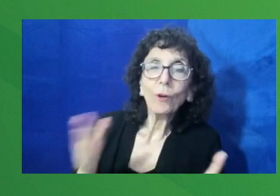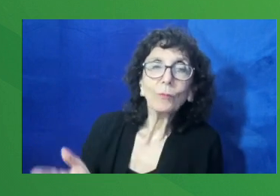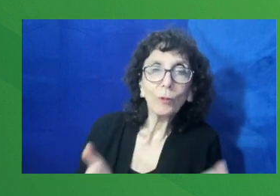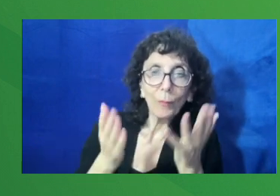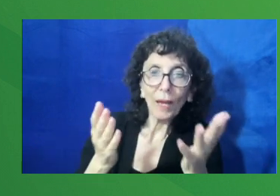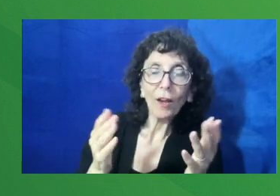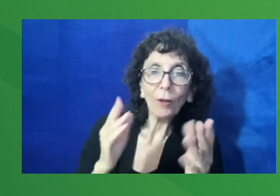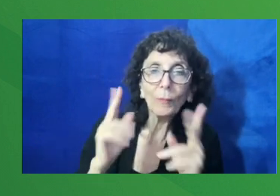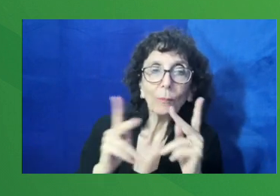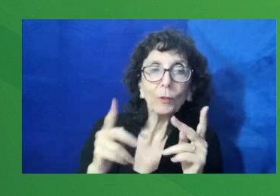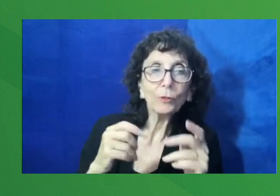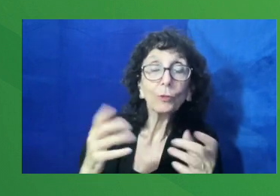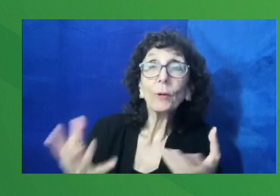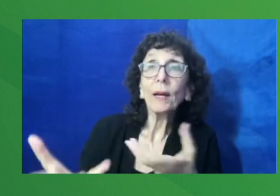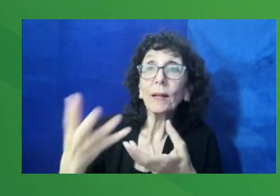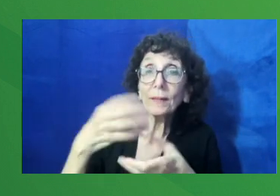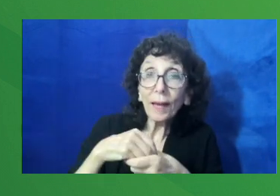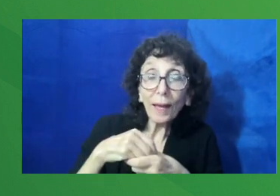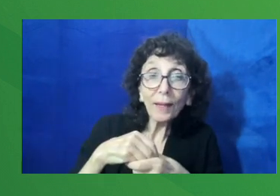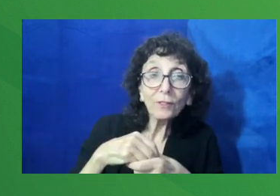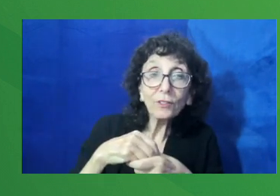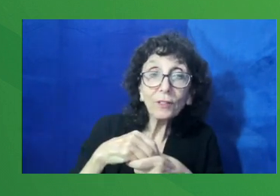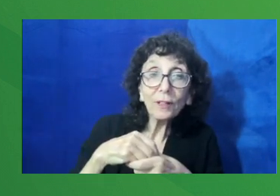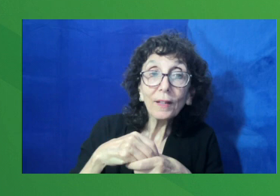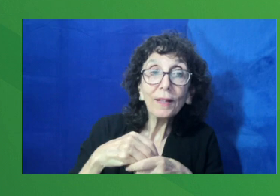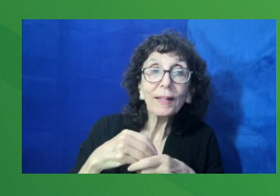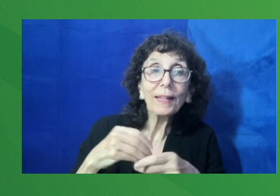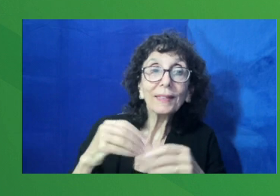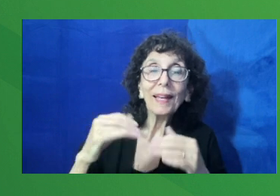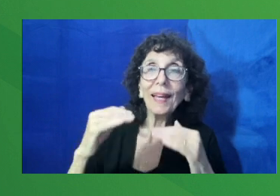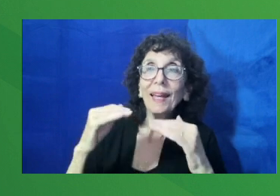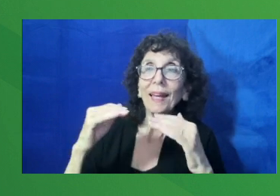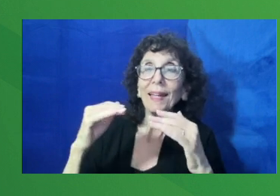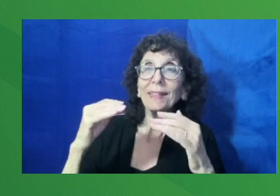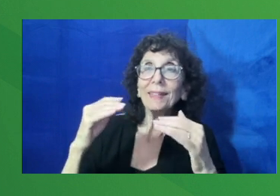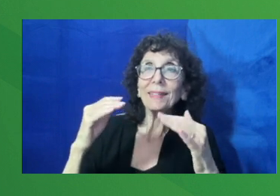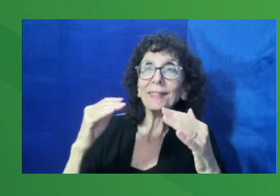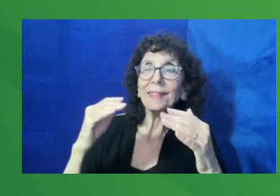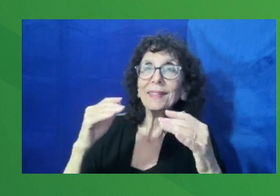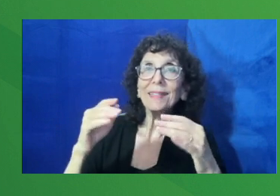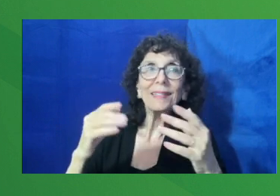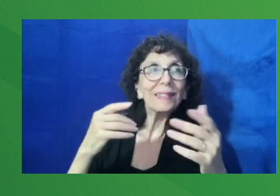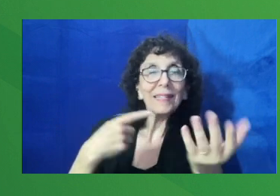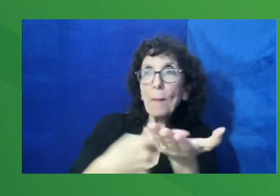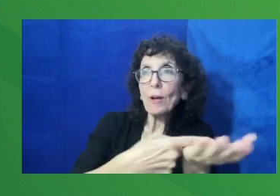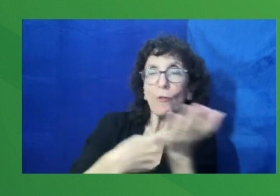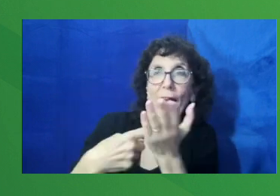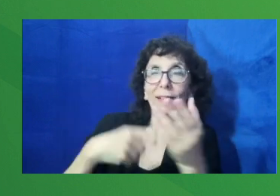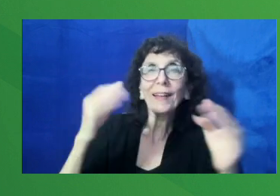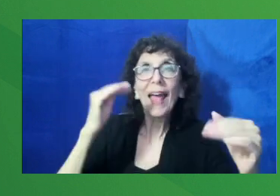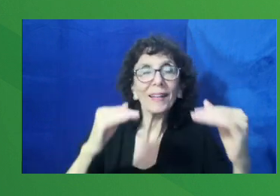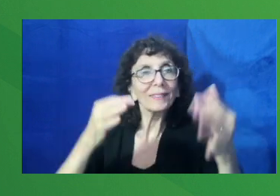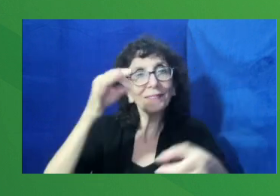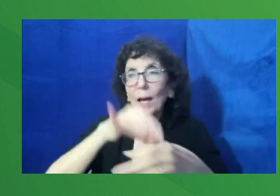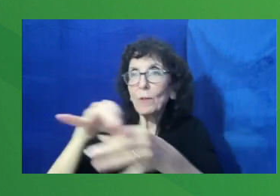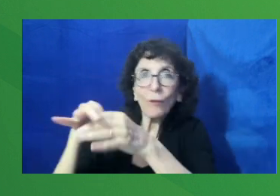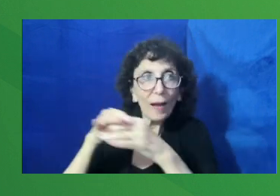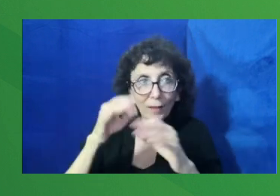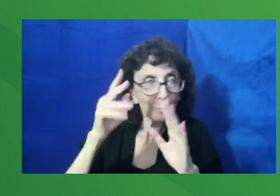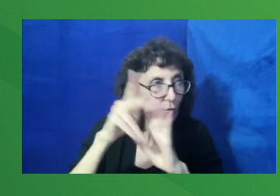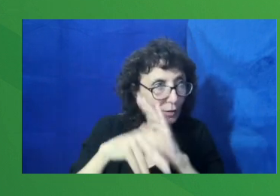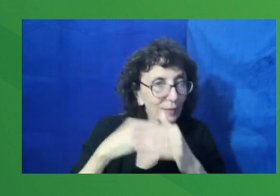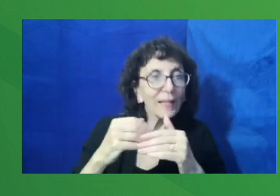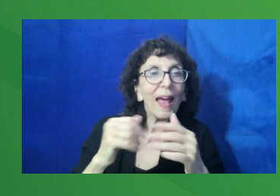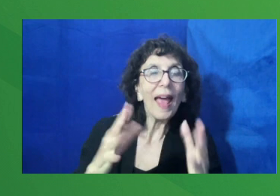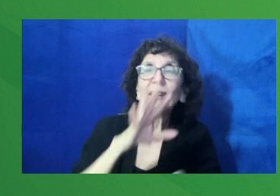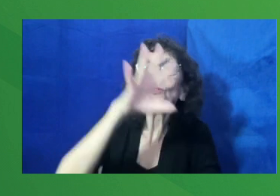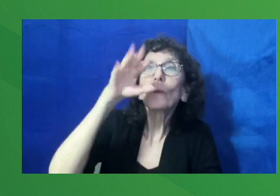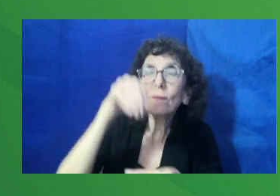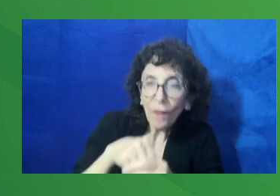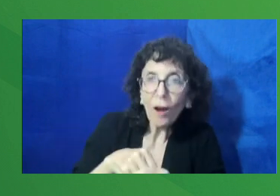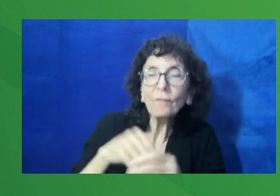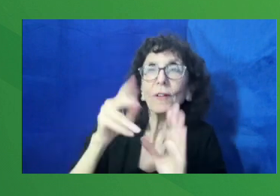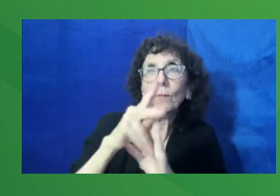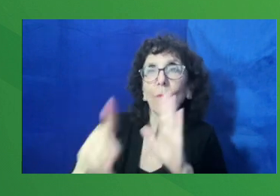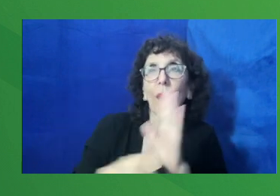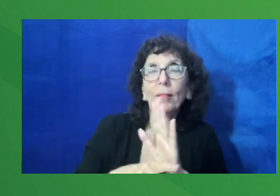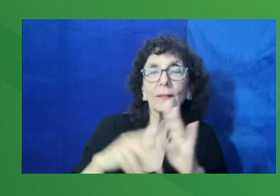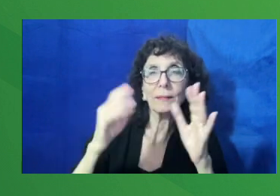...engage in democratic processes and participate in community-level policy responses. Next. Among